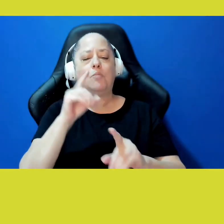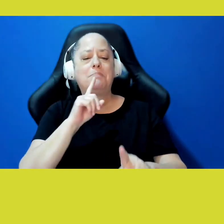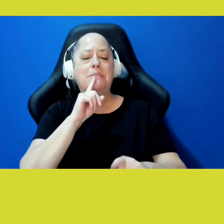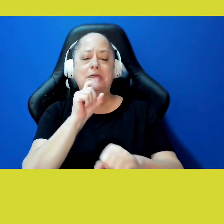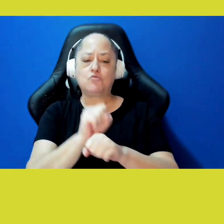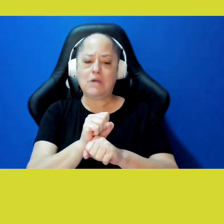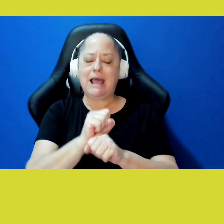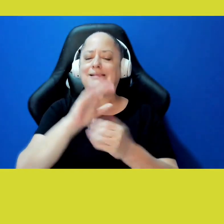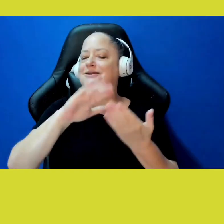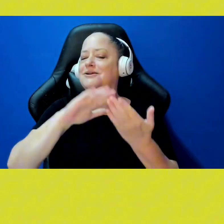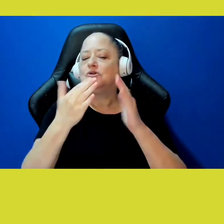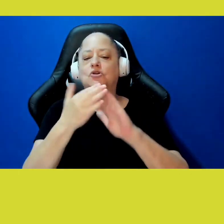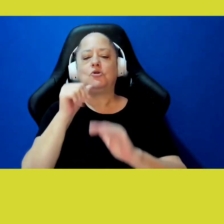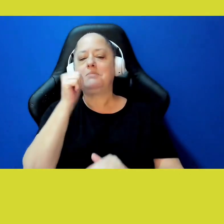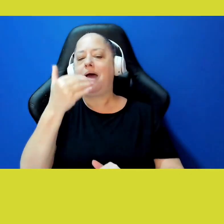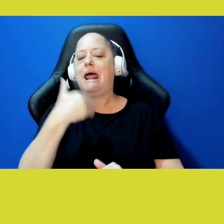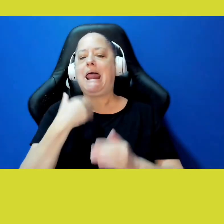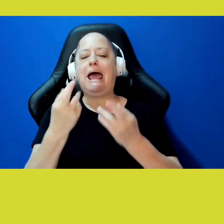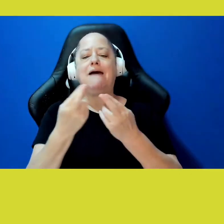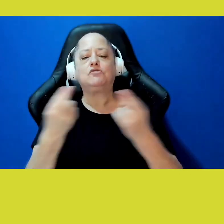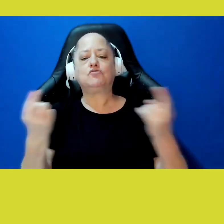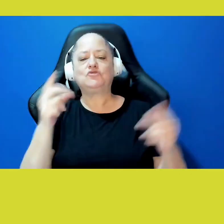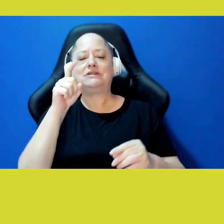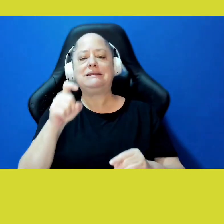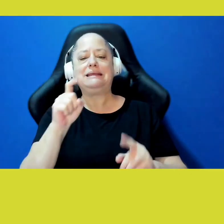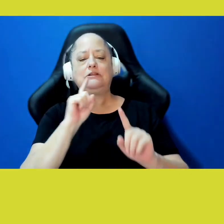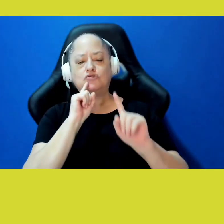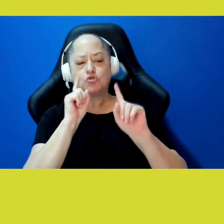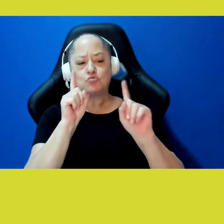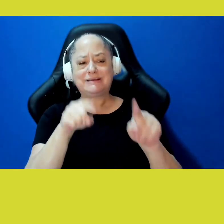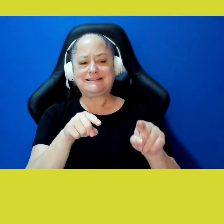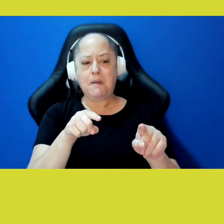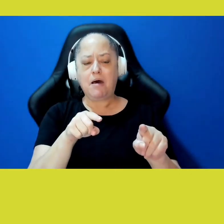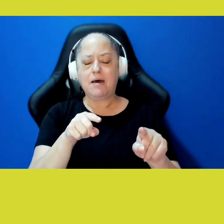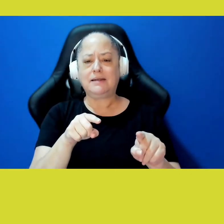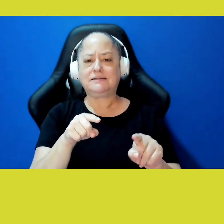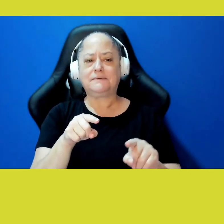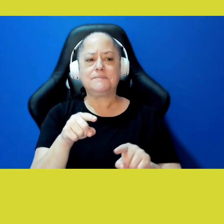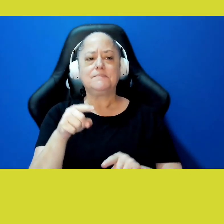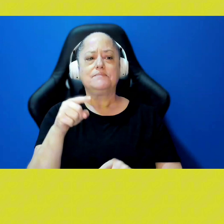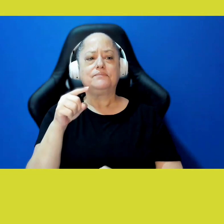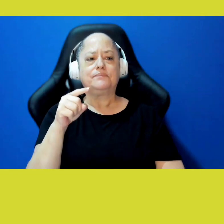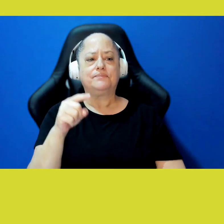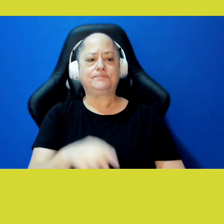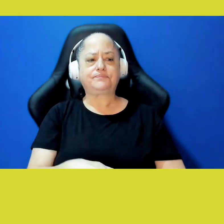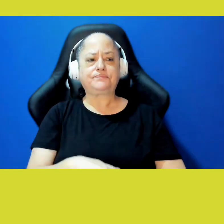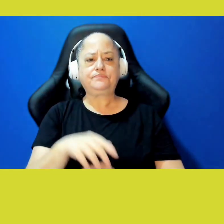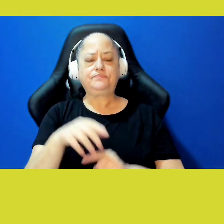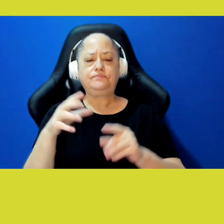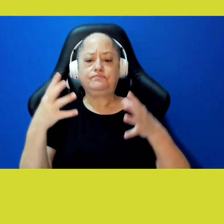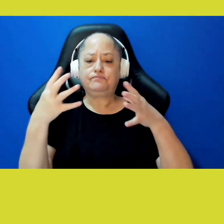just don't have the resources they need to respond. So I will just say in terms of the government response